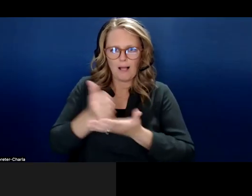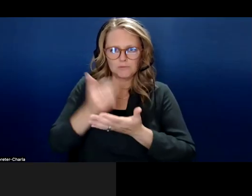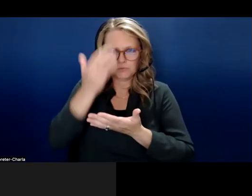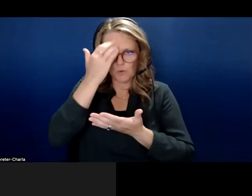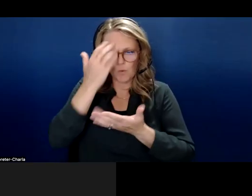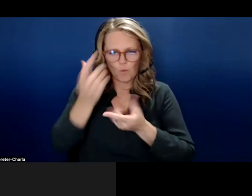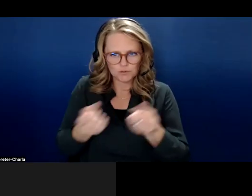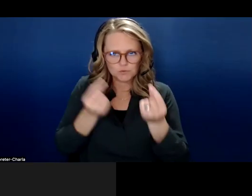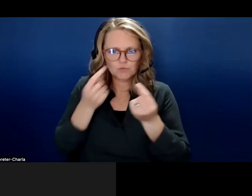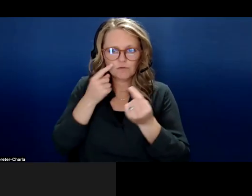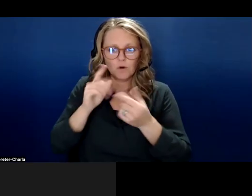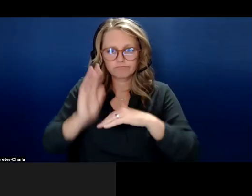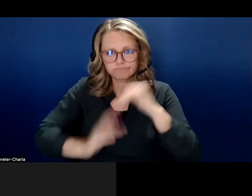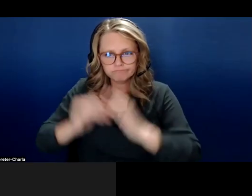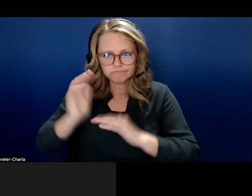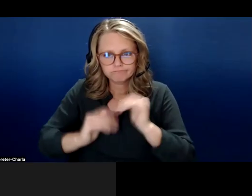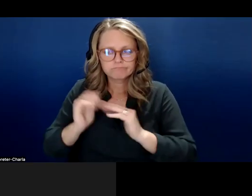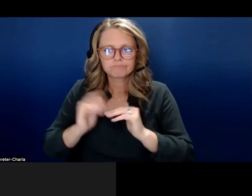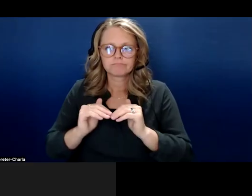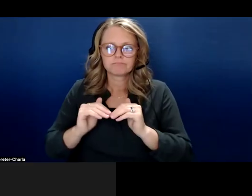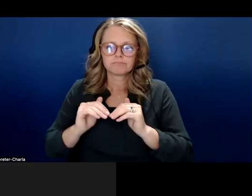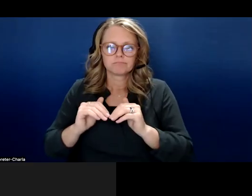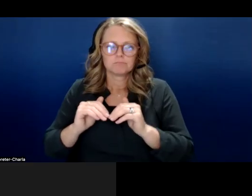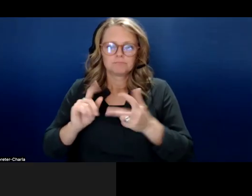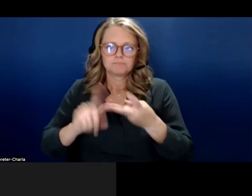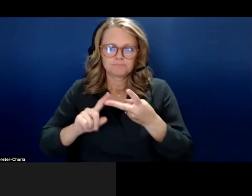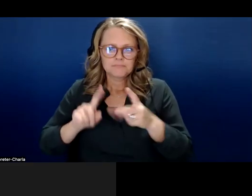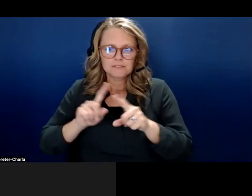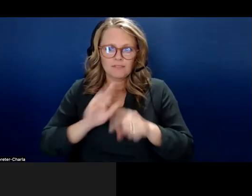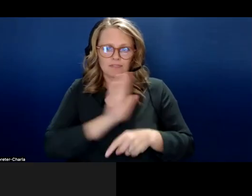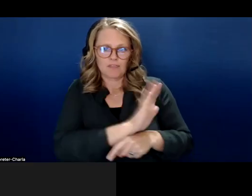Learning about some of the facing strategies that they have.